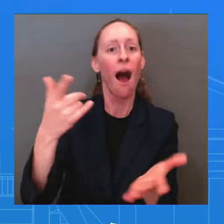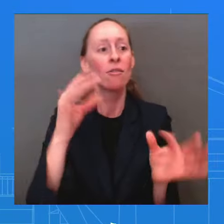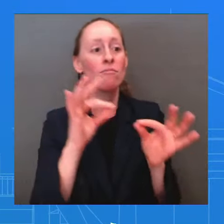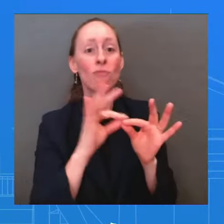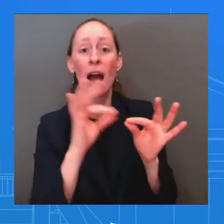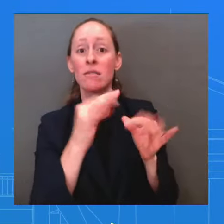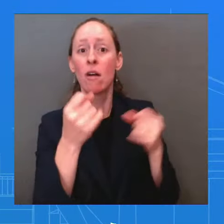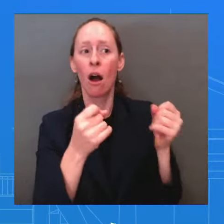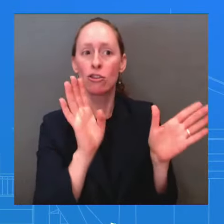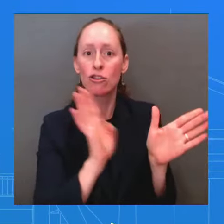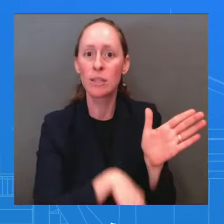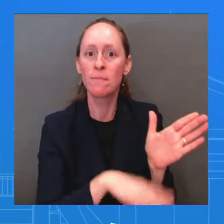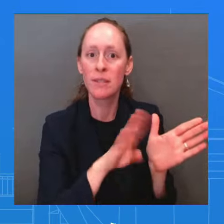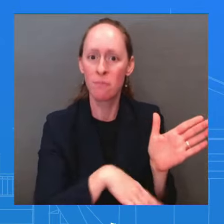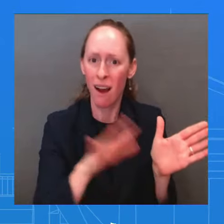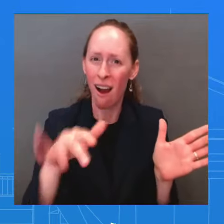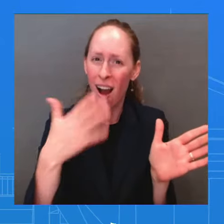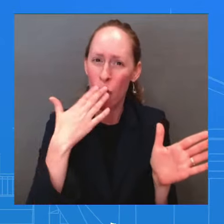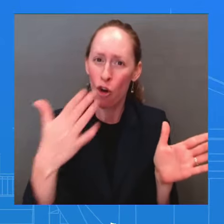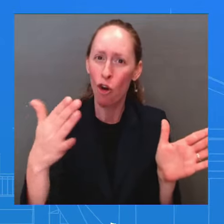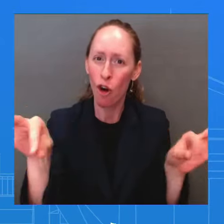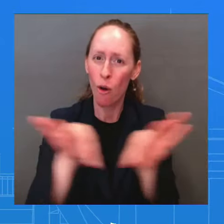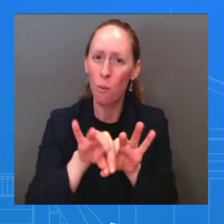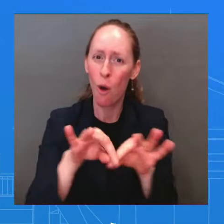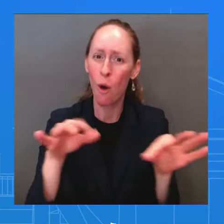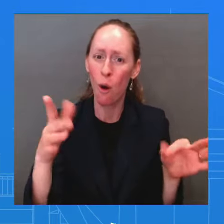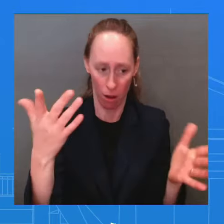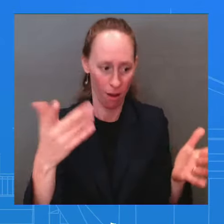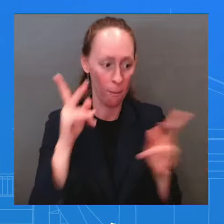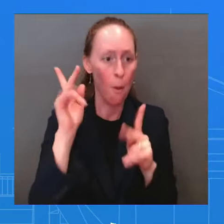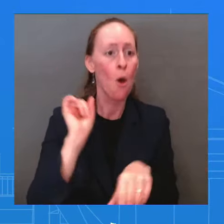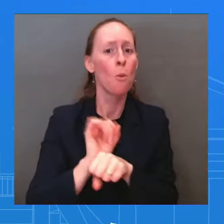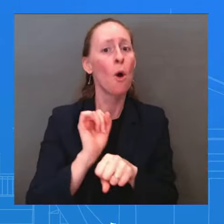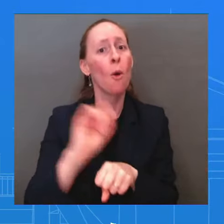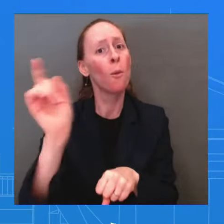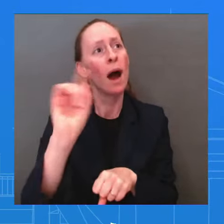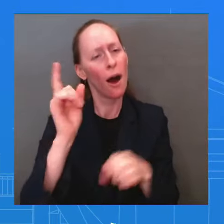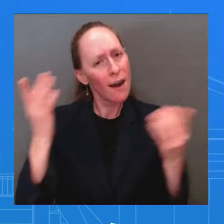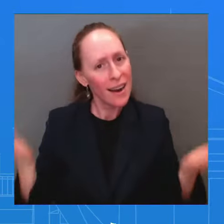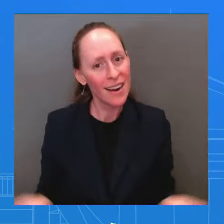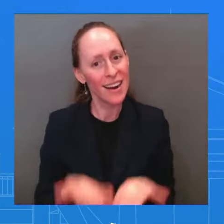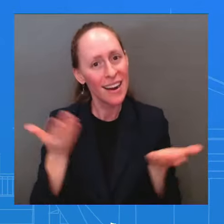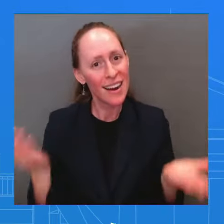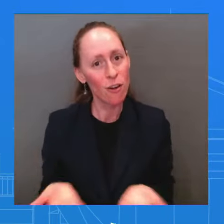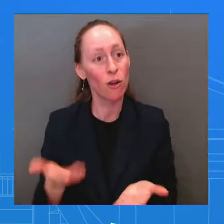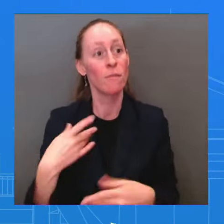bringing manufacturing jobs here, making sure we're building in America, also making sure that we're dealing with the climate crisis.